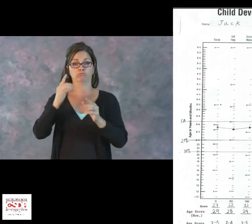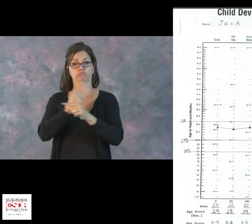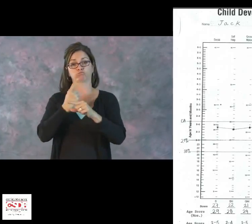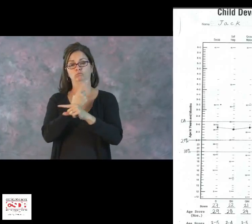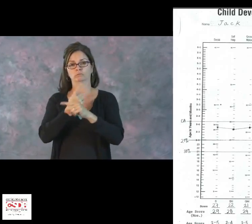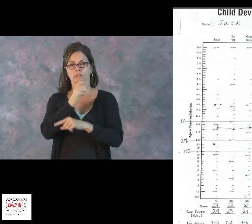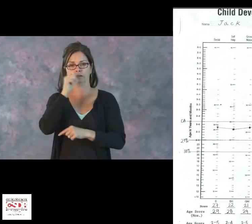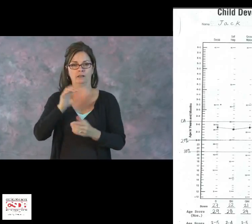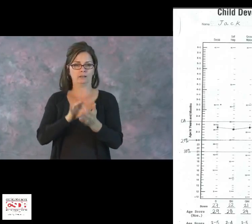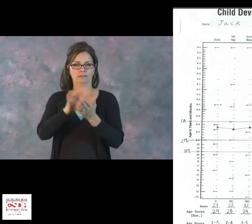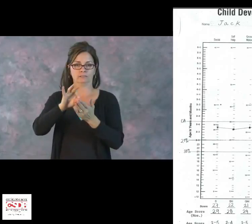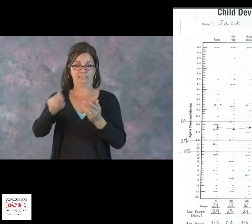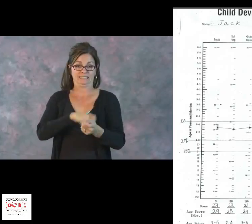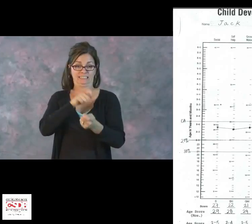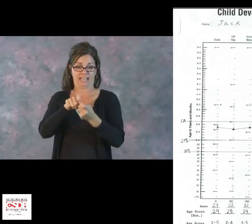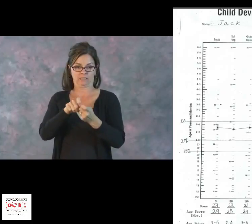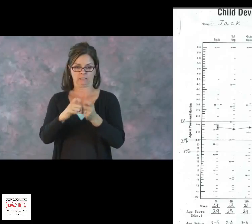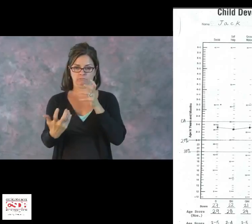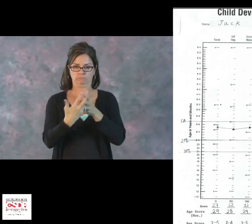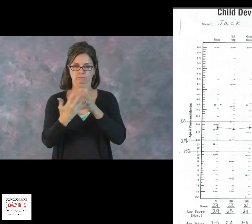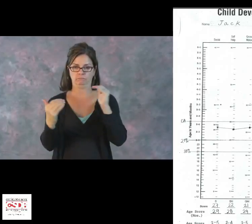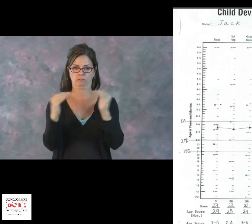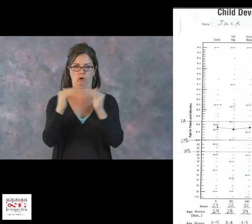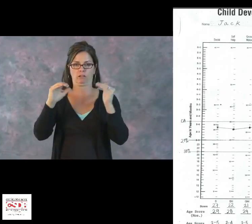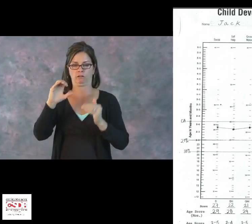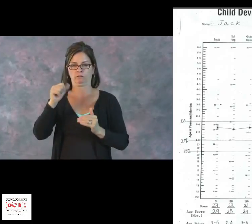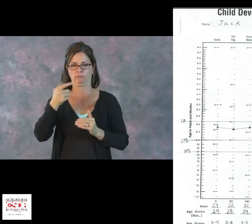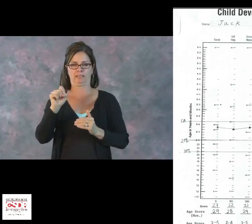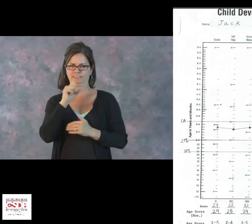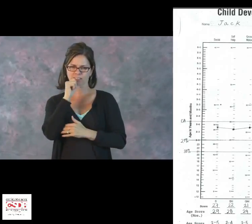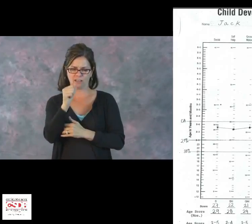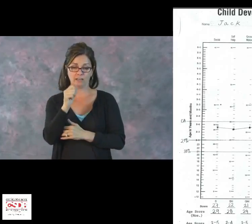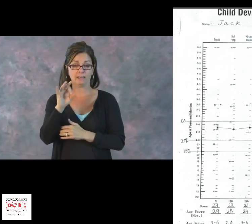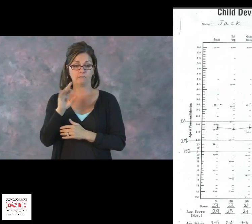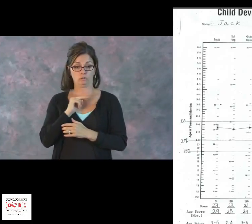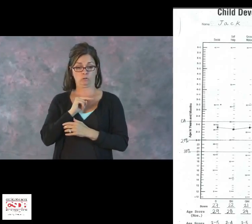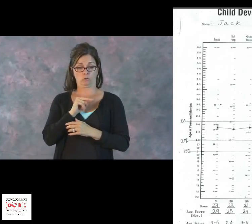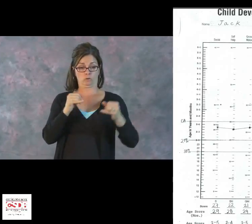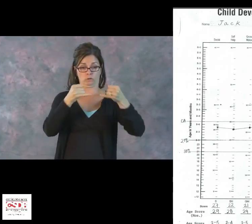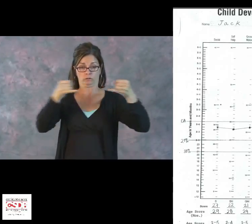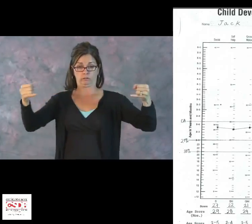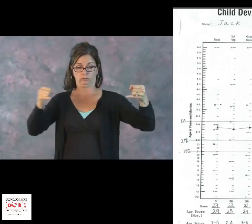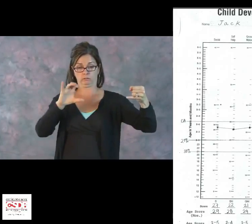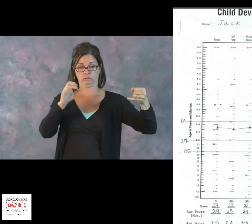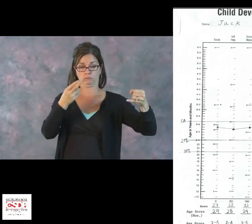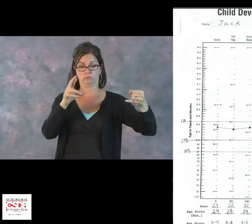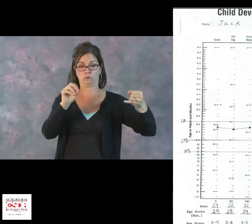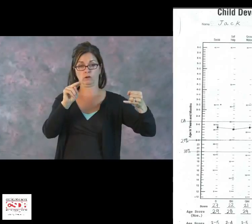for their chronological age. If you look between the chronological age line